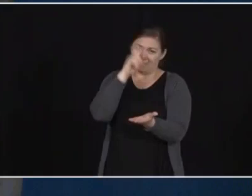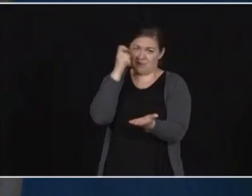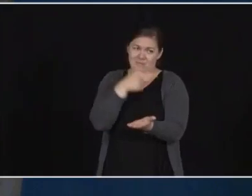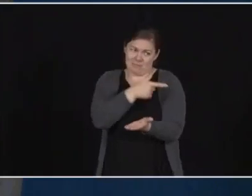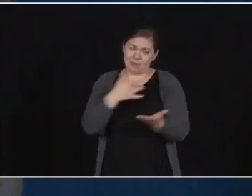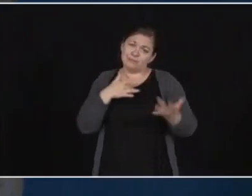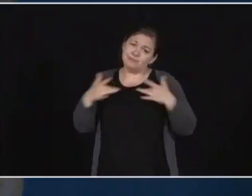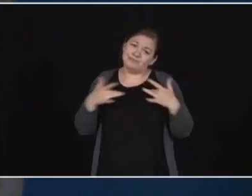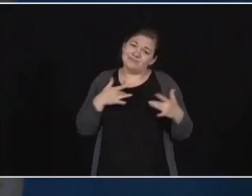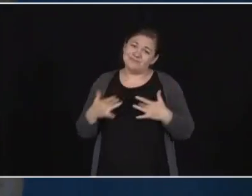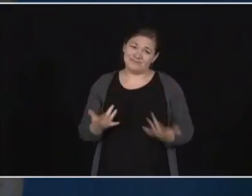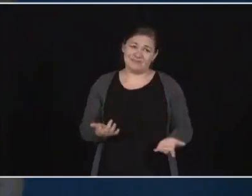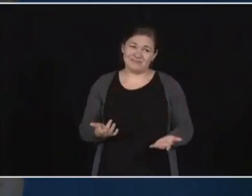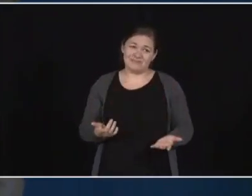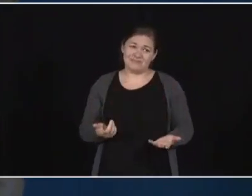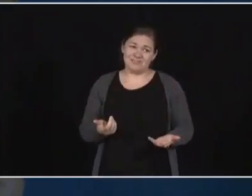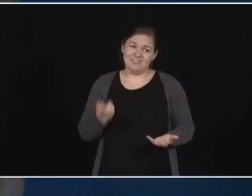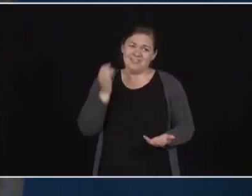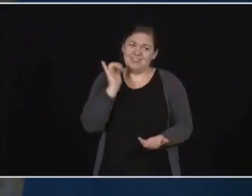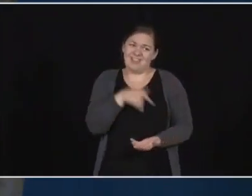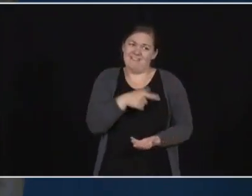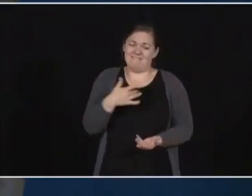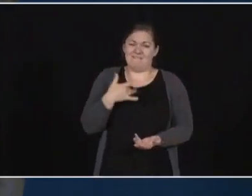concern